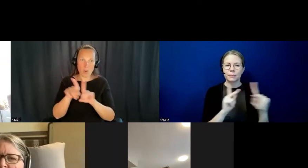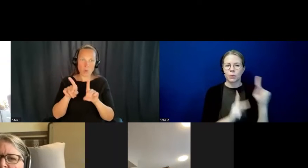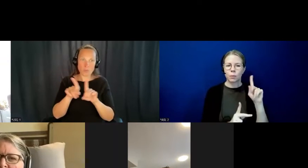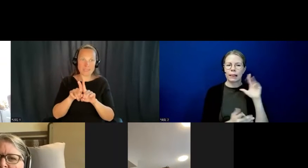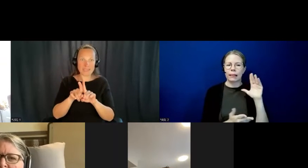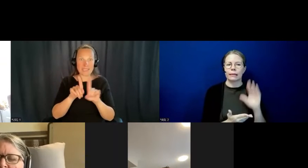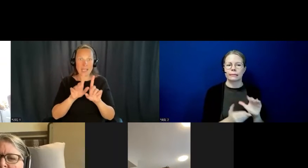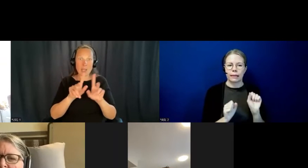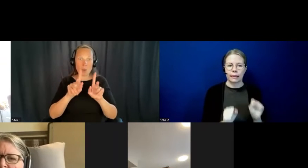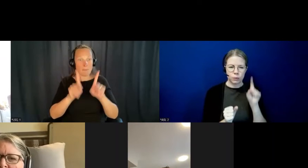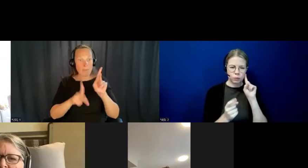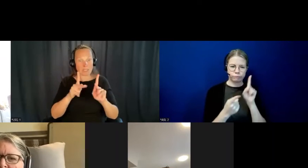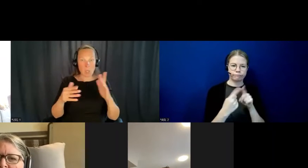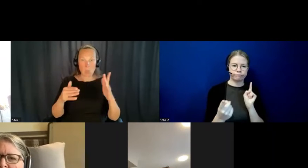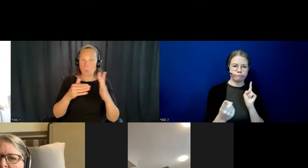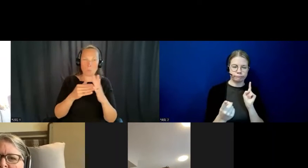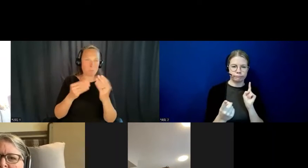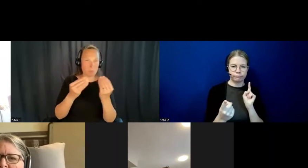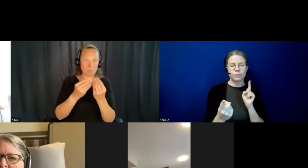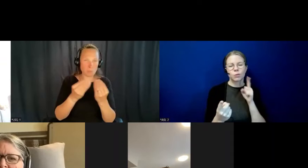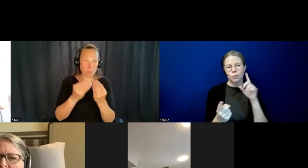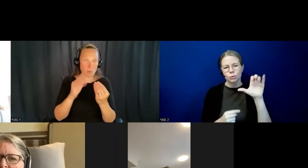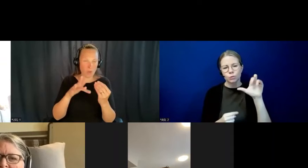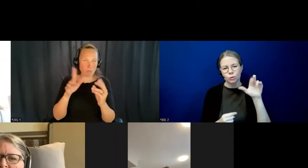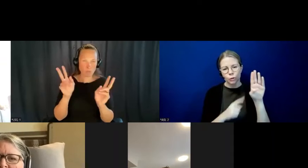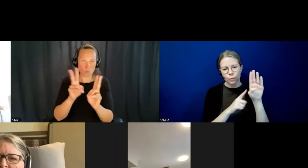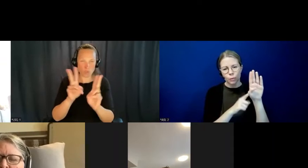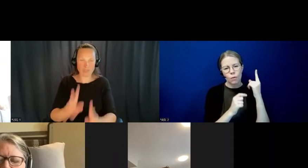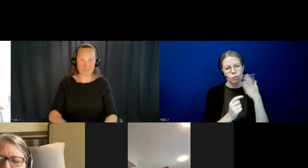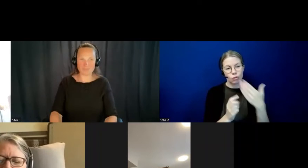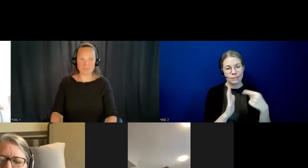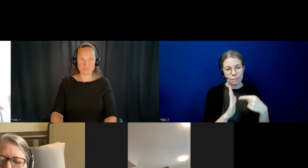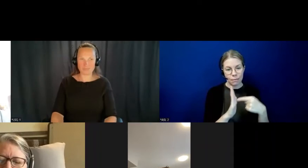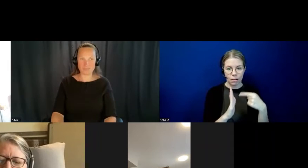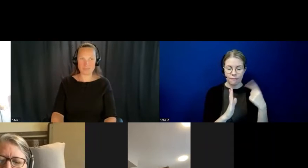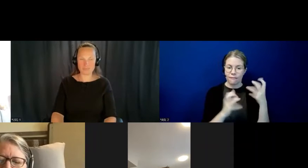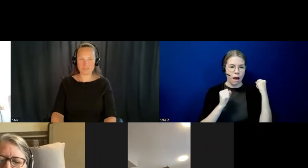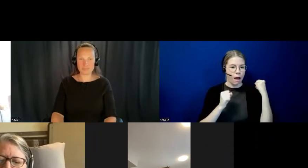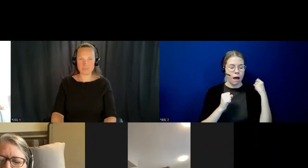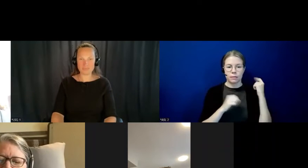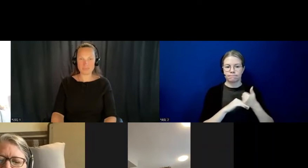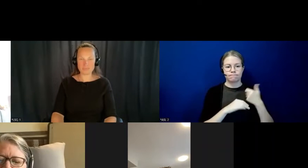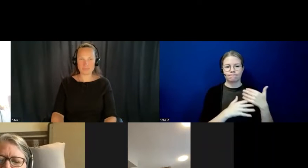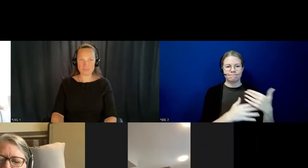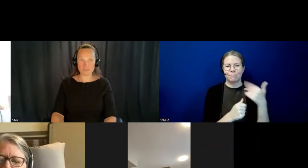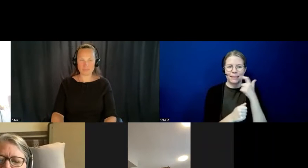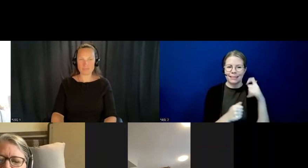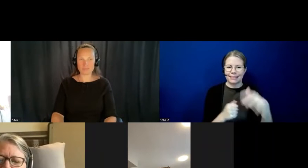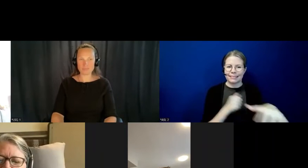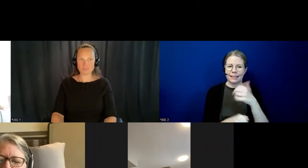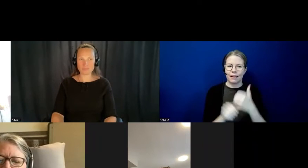SOME. YOU IDENTIFIED CERB AS A GOOD EXAMPLE THAT MOVED QUICKLY. BUT THERE WAS EVEN A SIMPLE ONE.